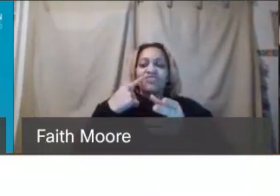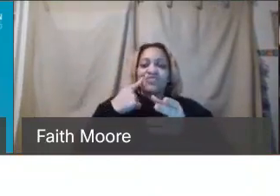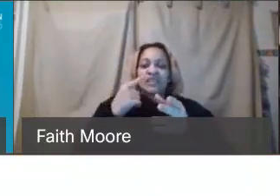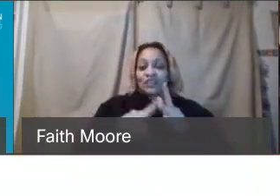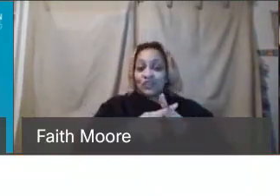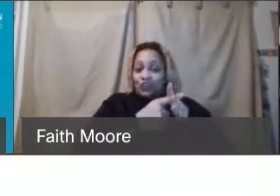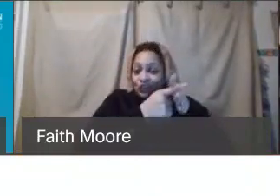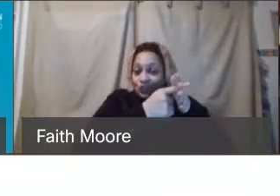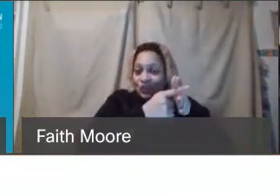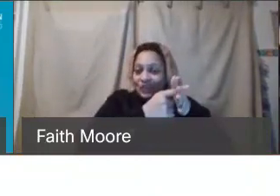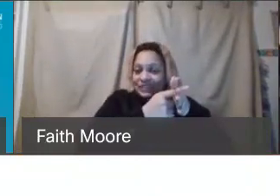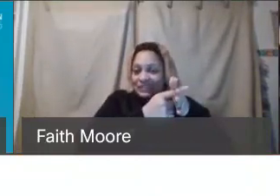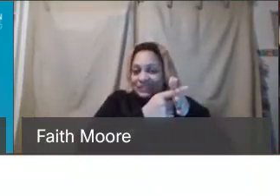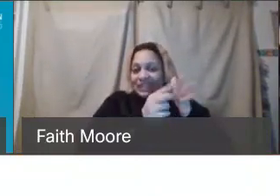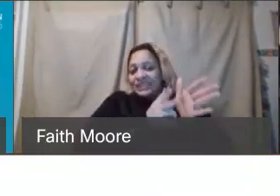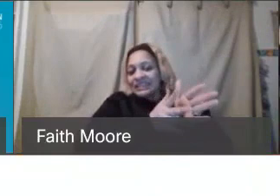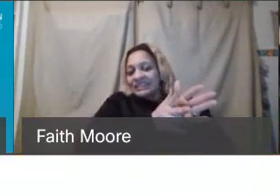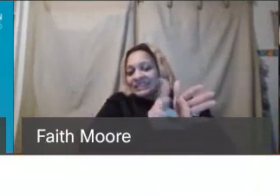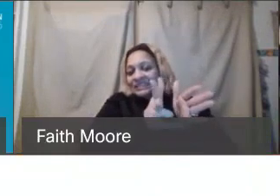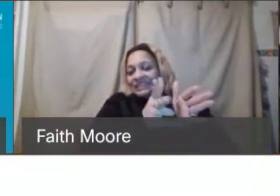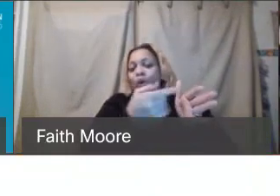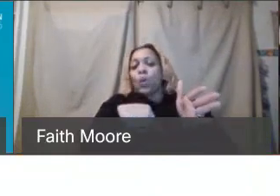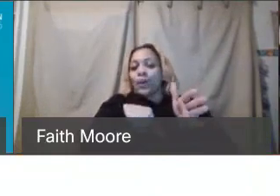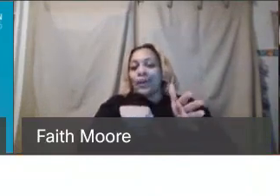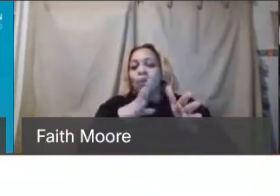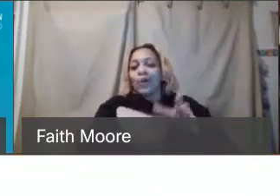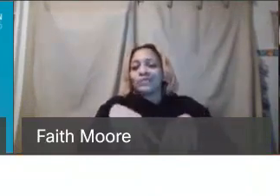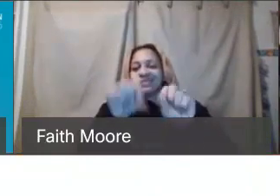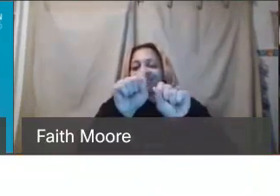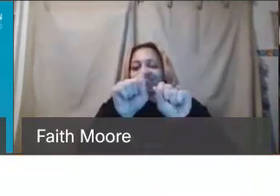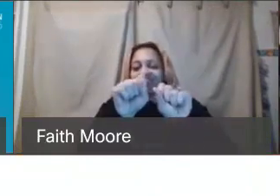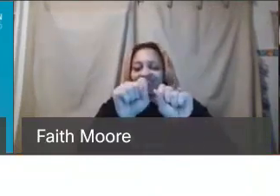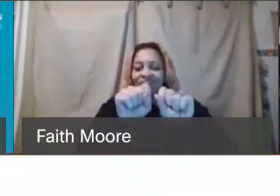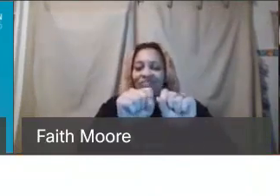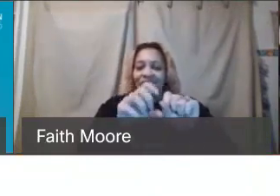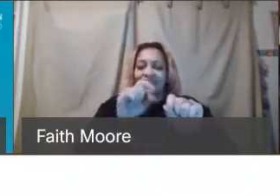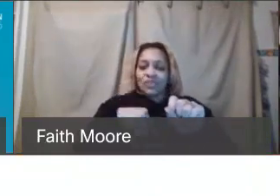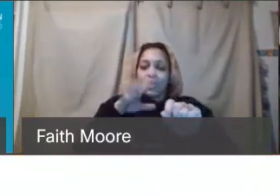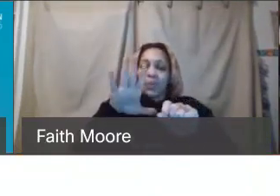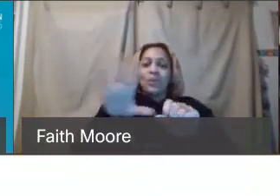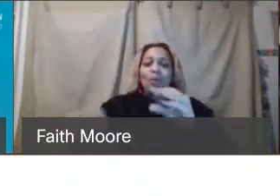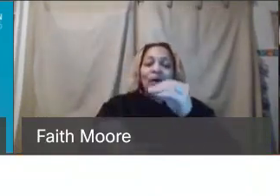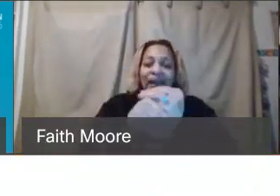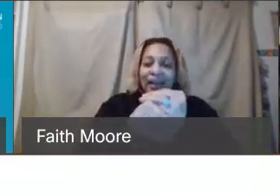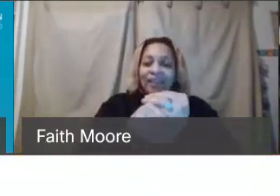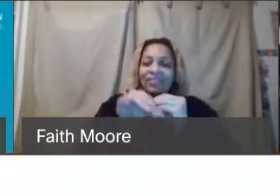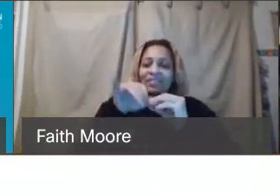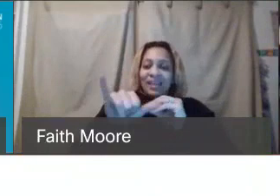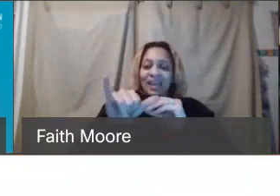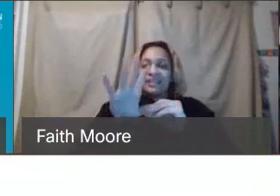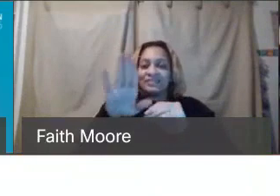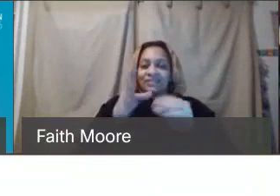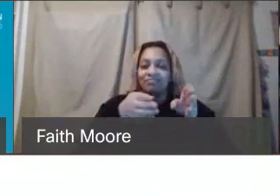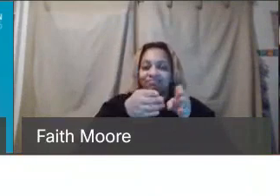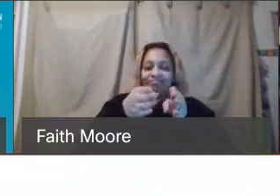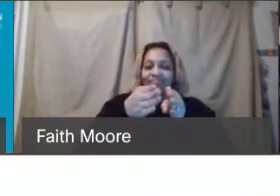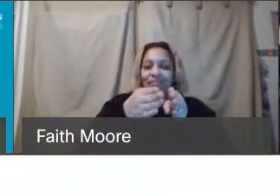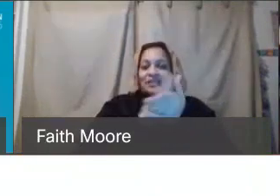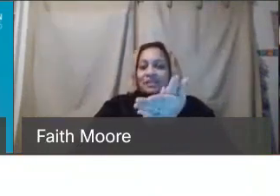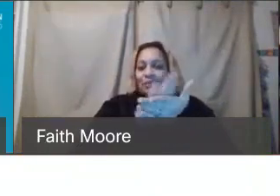So, we're taking that we're going to probably provide a turn pocket that goes into the title base parking, but then we'll just scrape it out and then protect it. So that someone use.